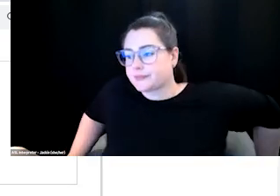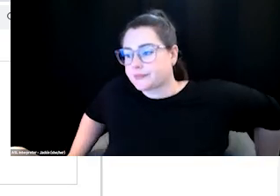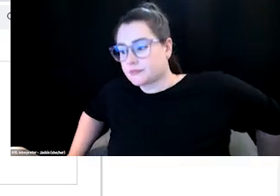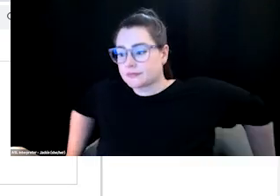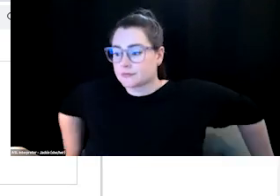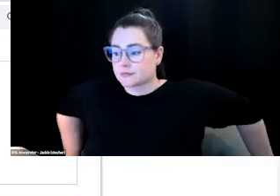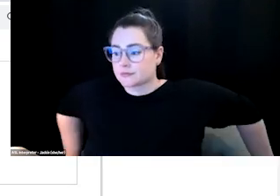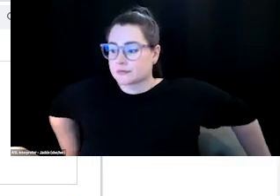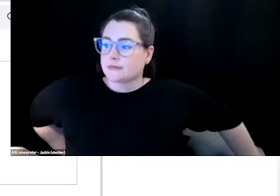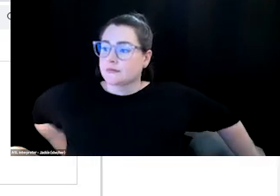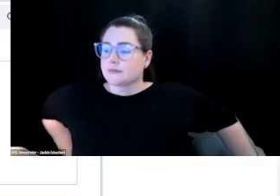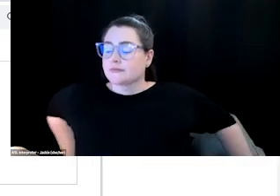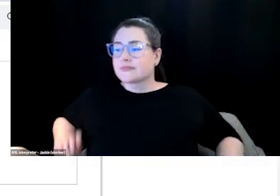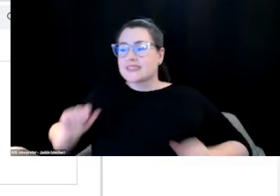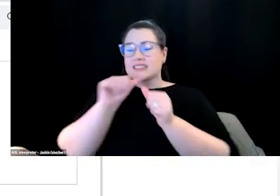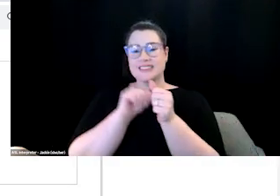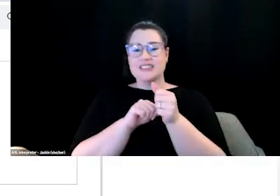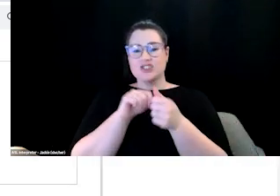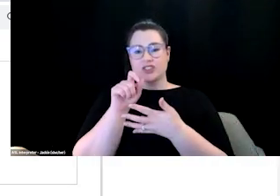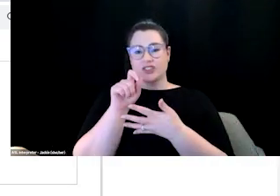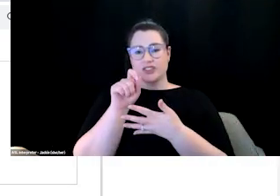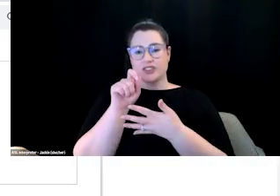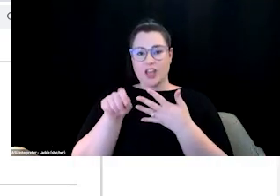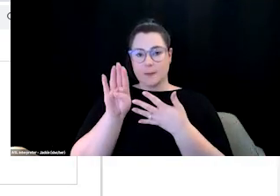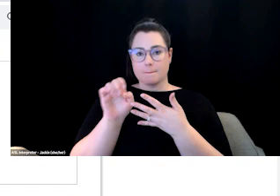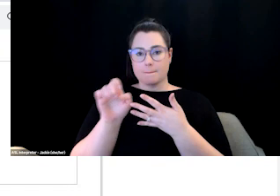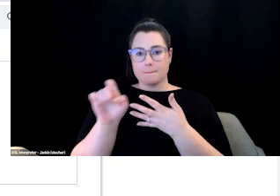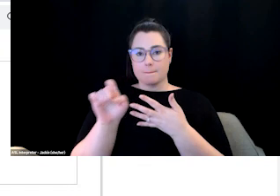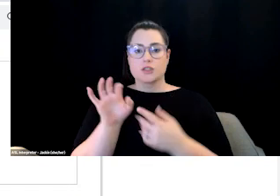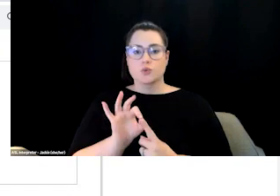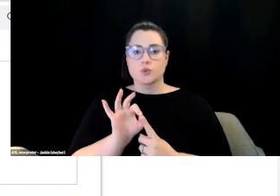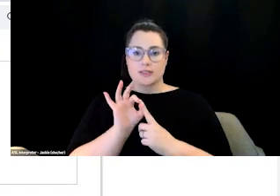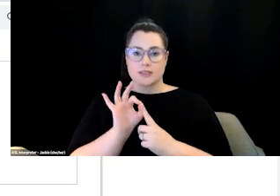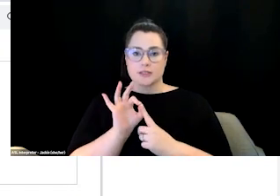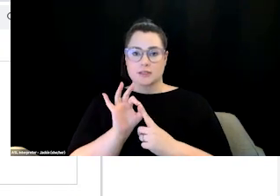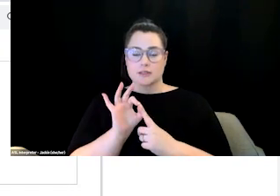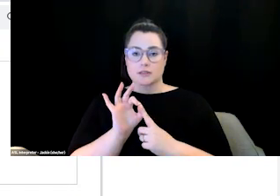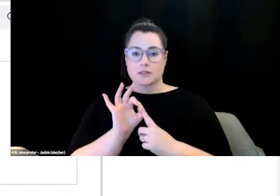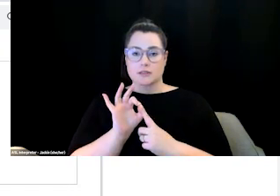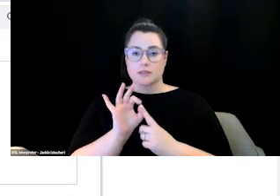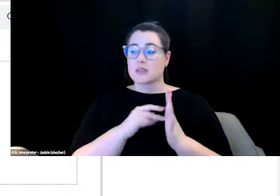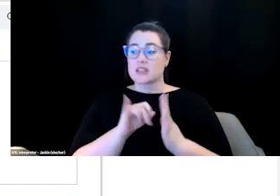So each of these checkboxes are unique, meaning if you click on one, it might change the form a little bit.